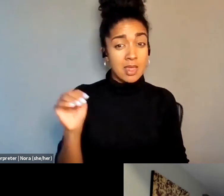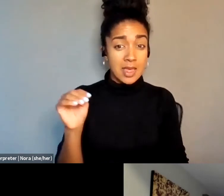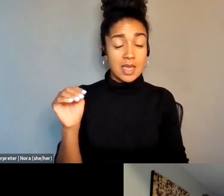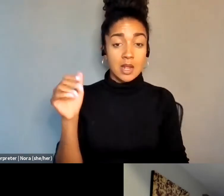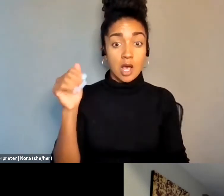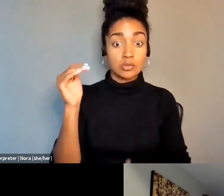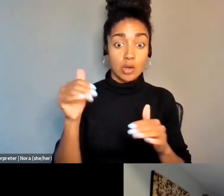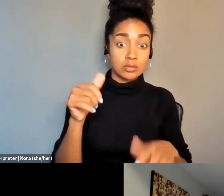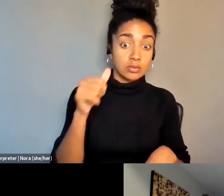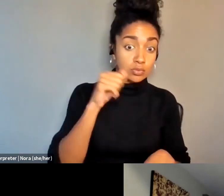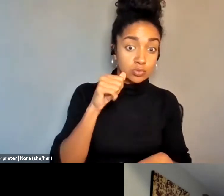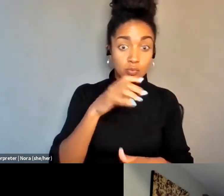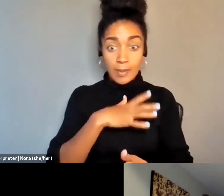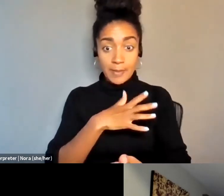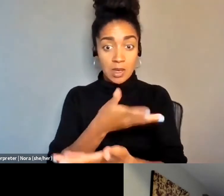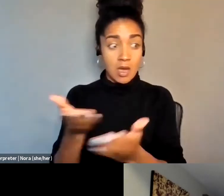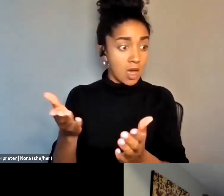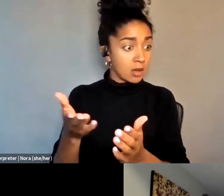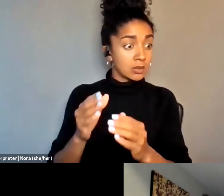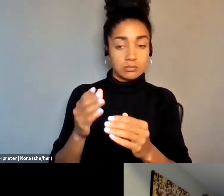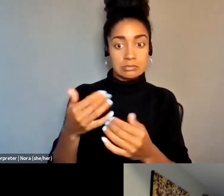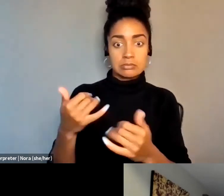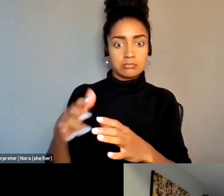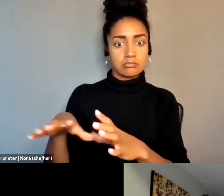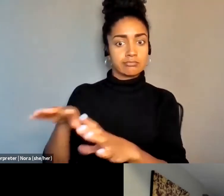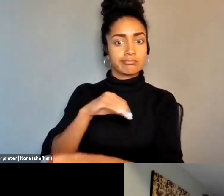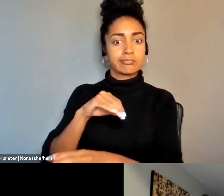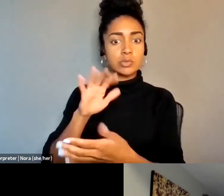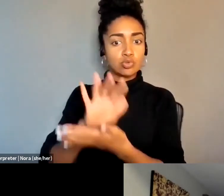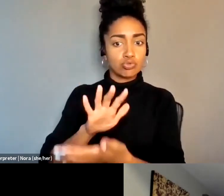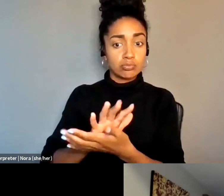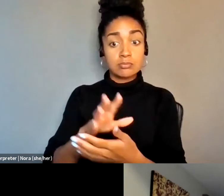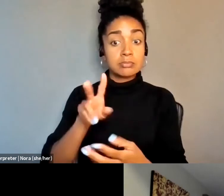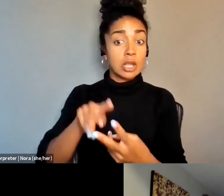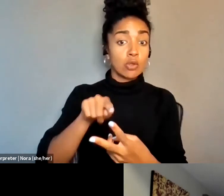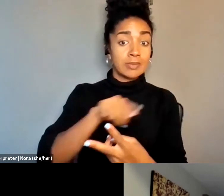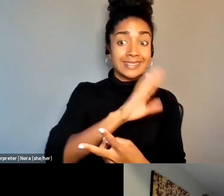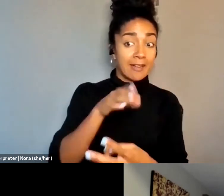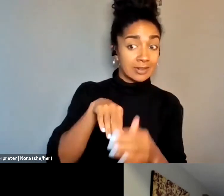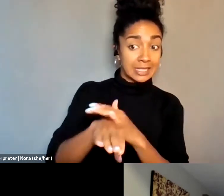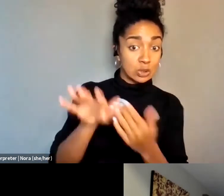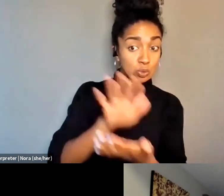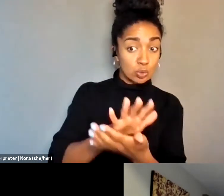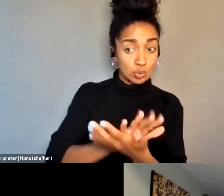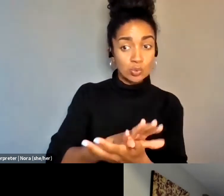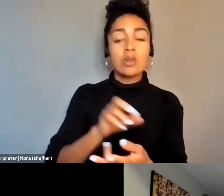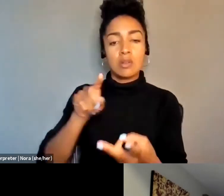either because they never went or had dropped out. What does it take to cover that last mile?